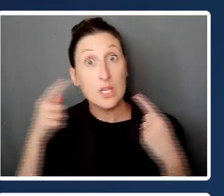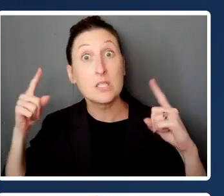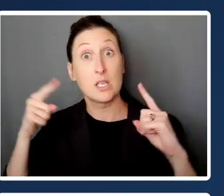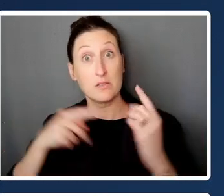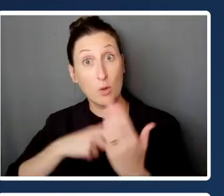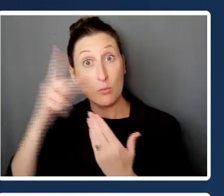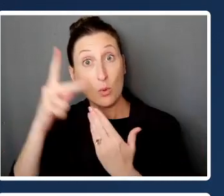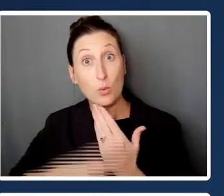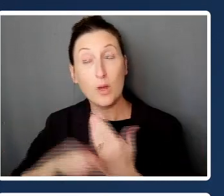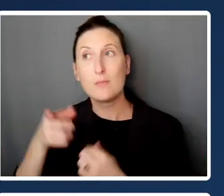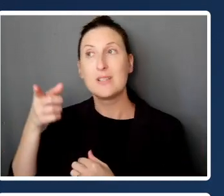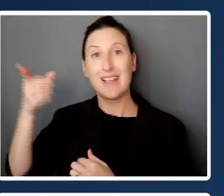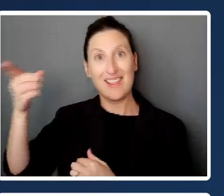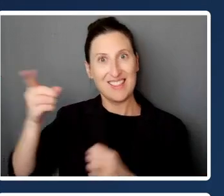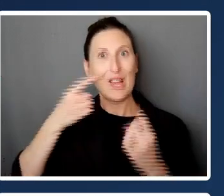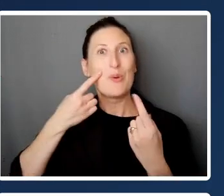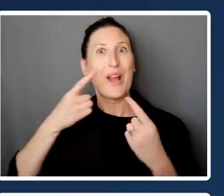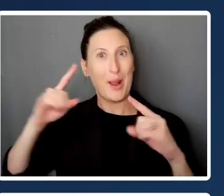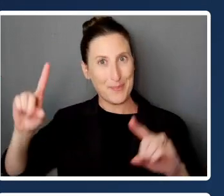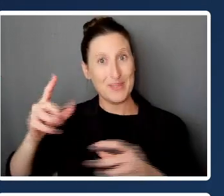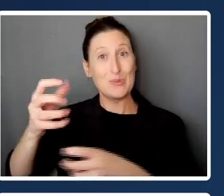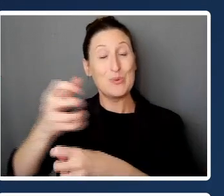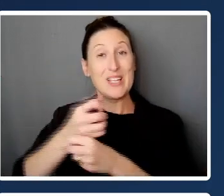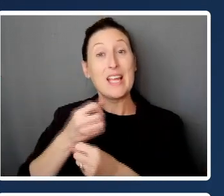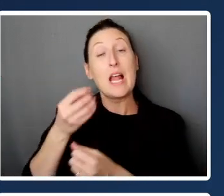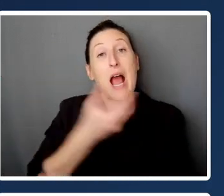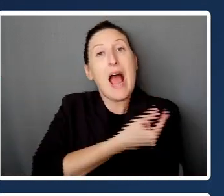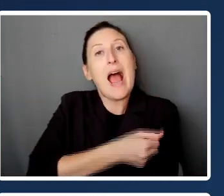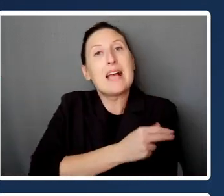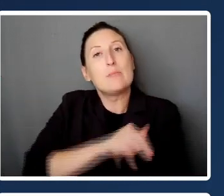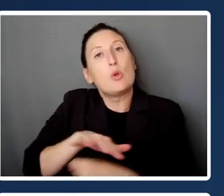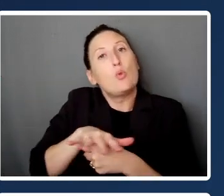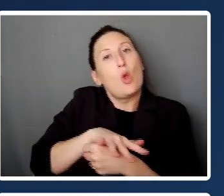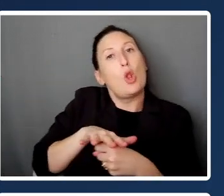local funding. A hospital locally that said this is a great idea, and they were going to